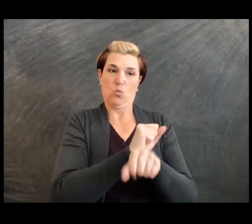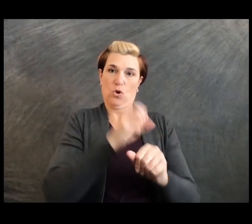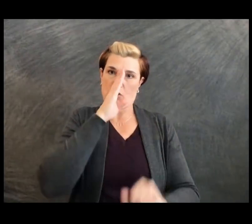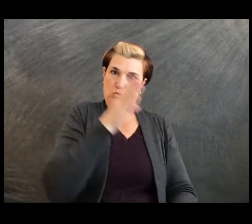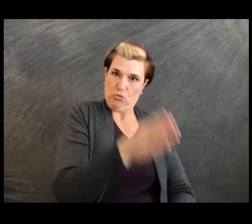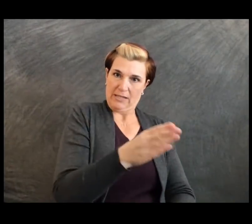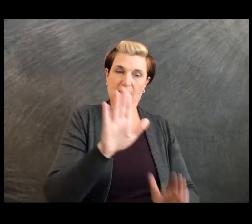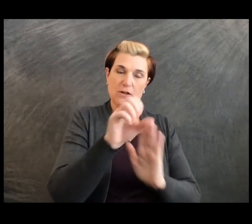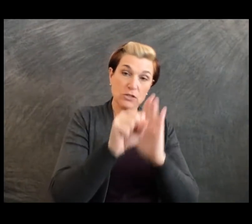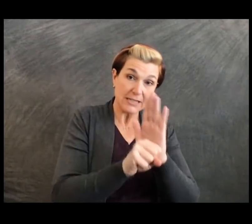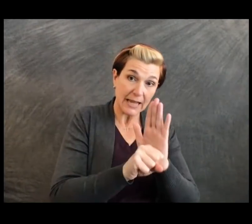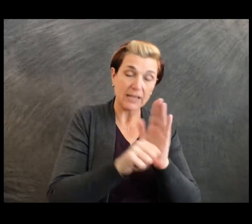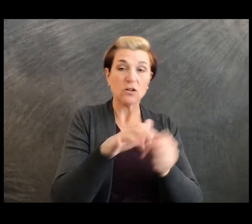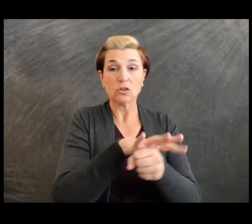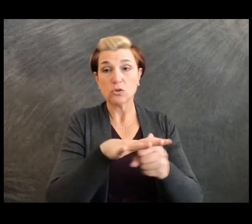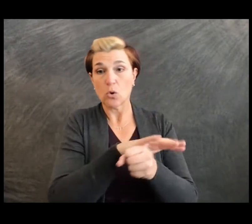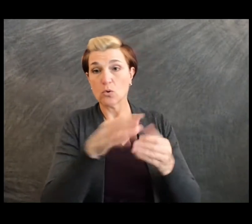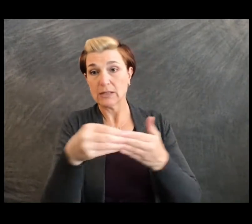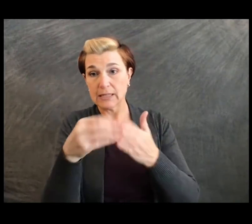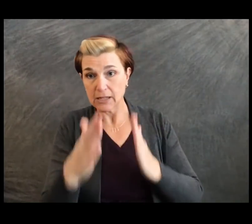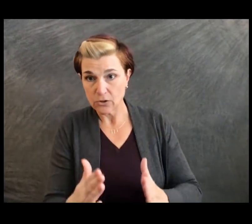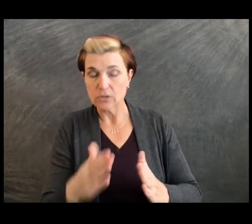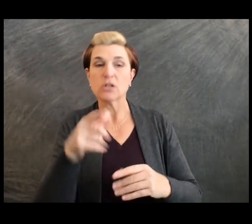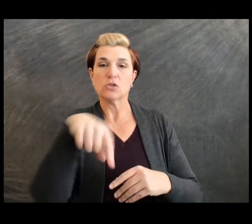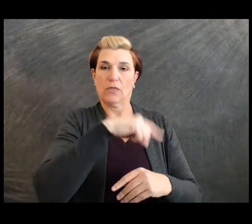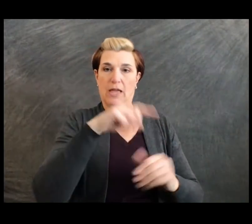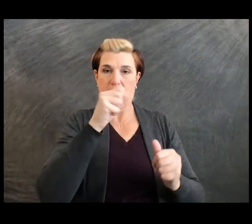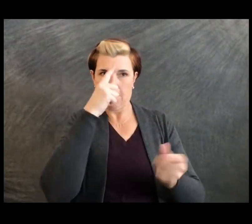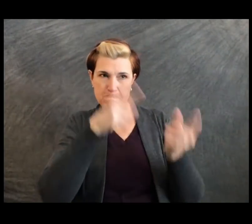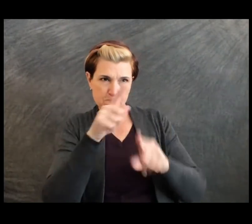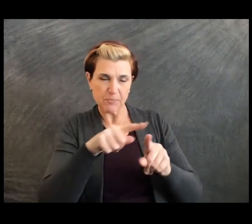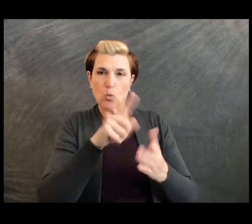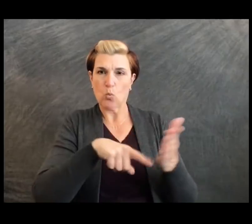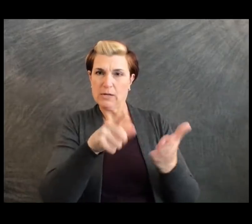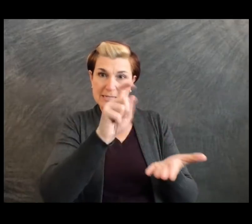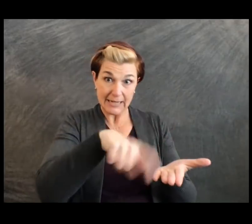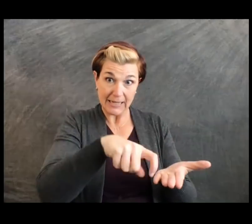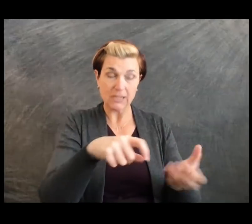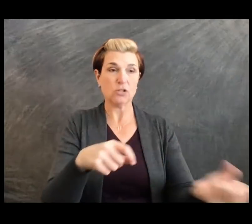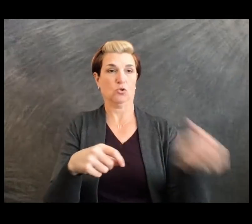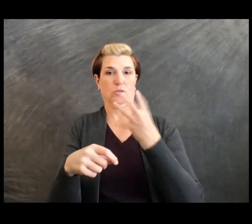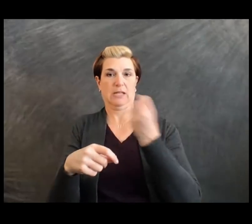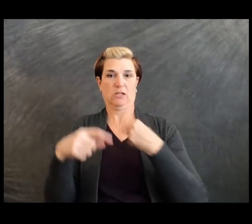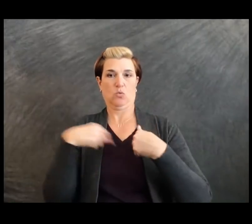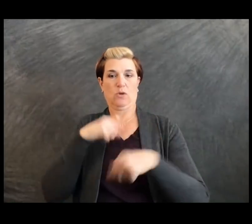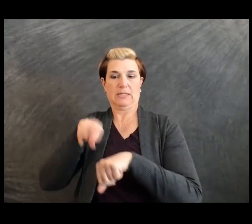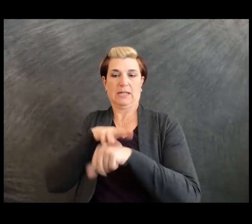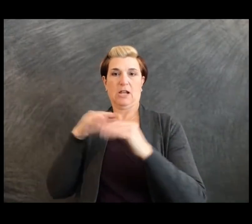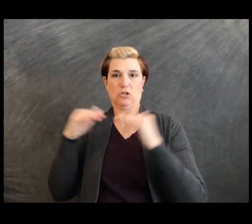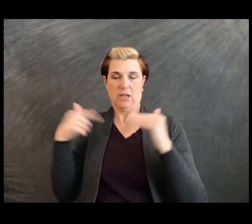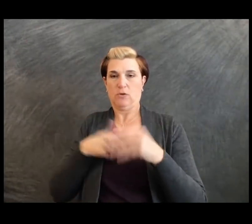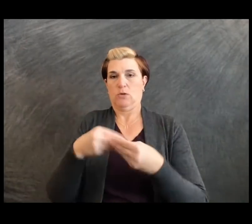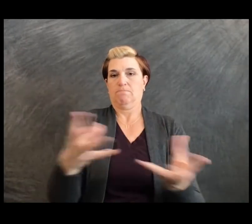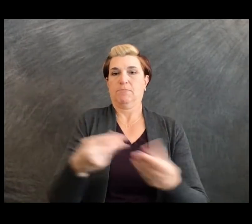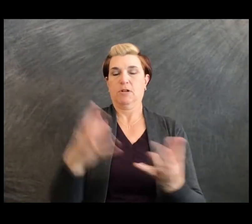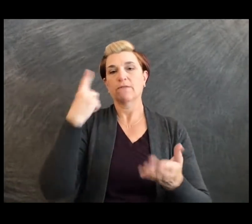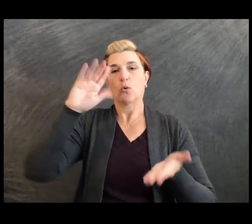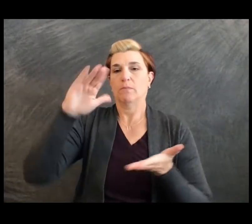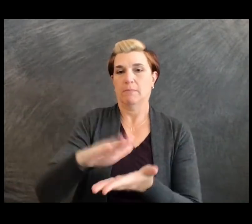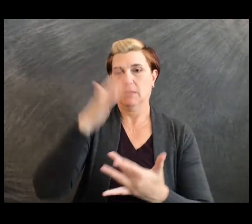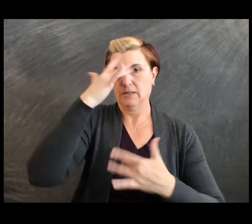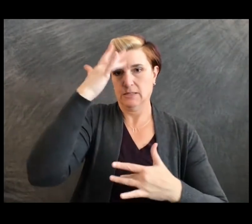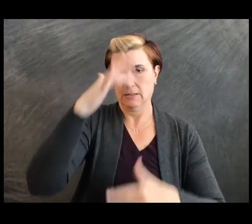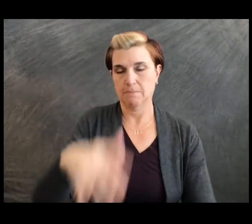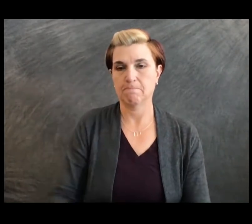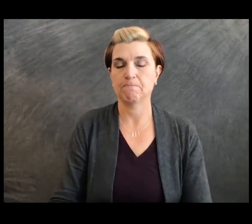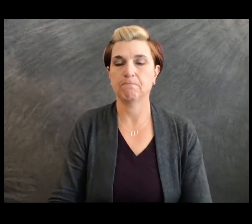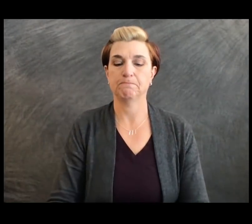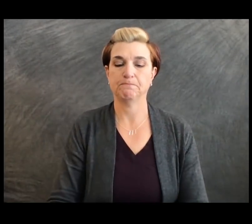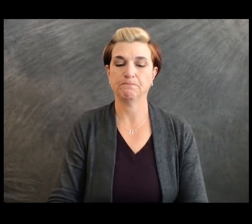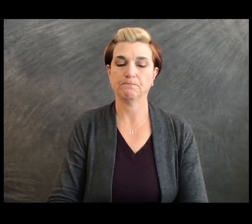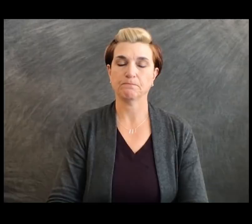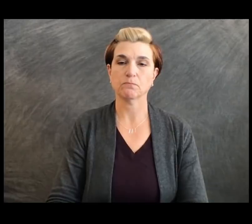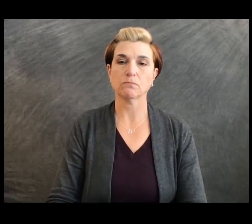tightenin level of support needed to respond to this dynamic threat Thank You